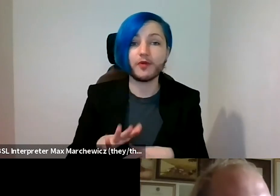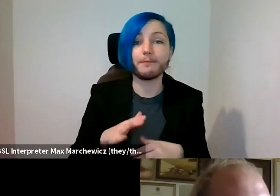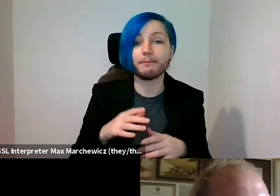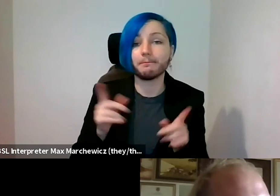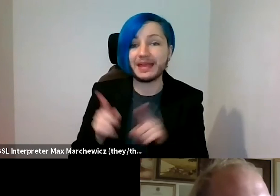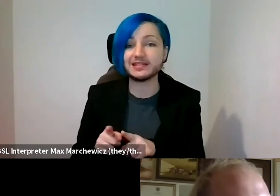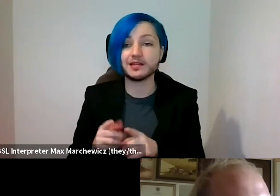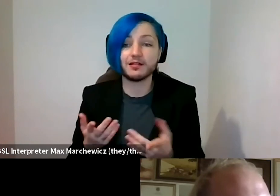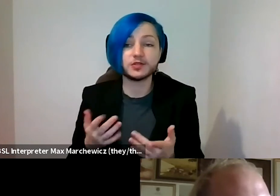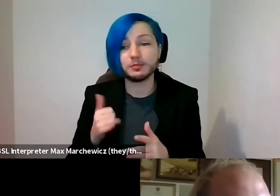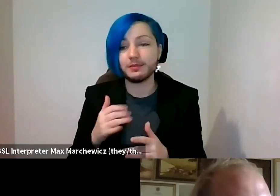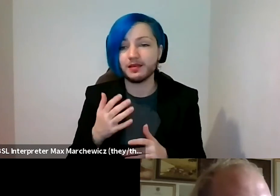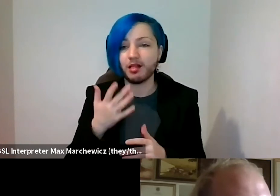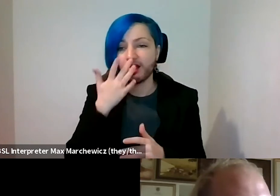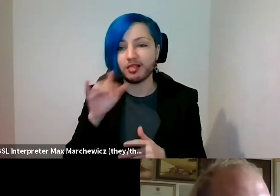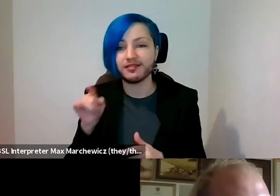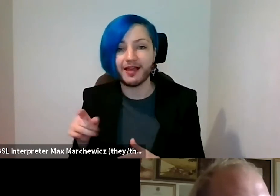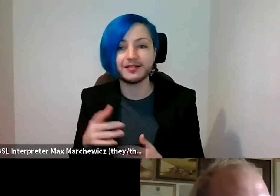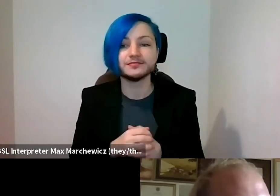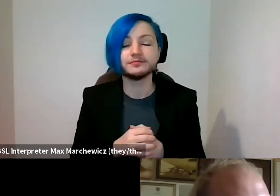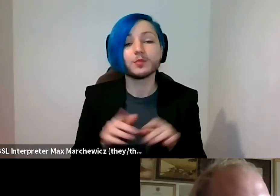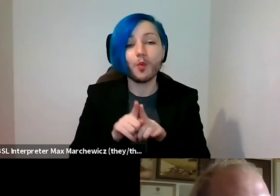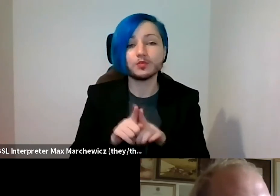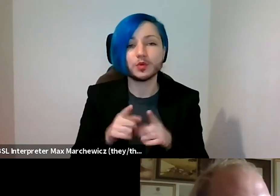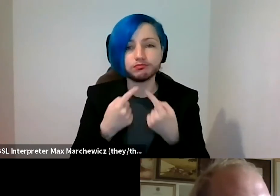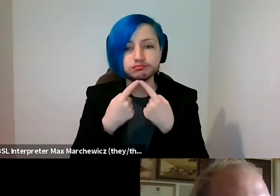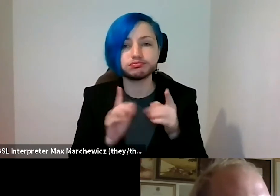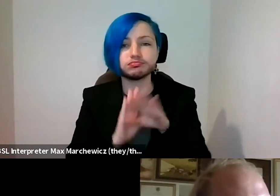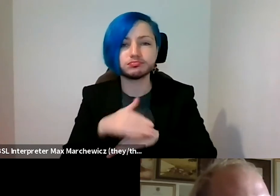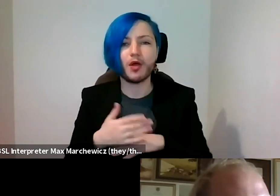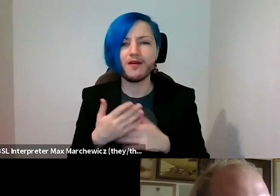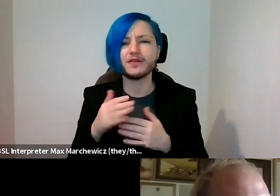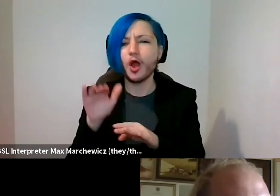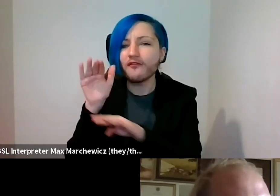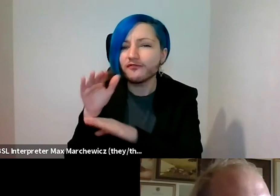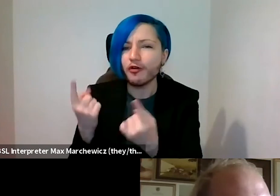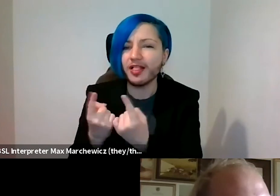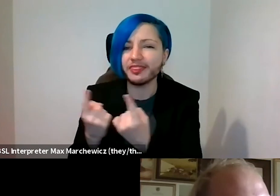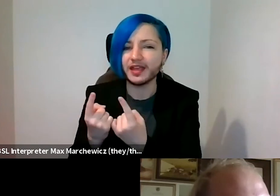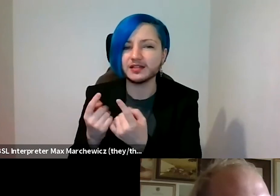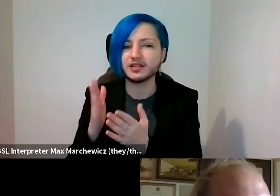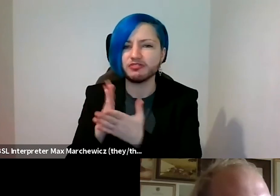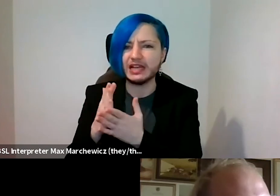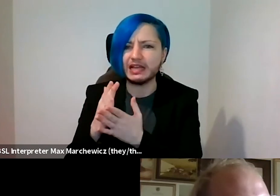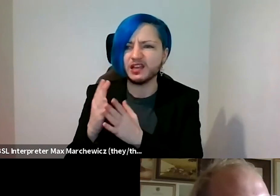But at the same time, this is actually a comment on how foreign things are really corroding our British identity.